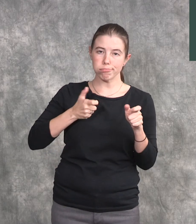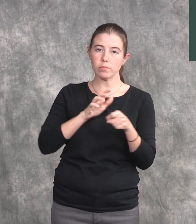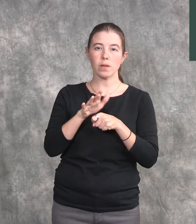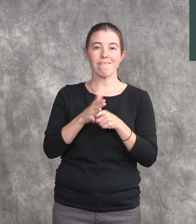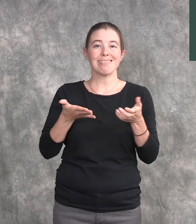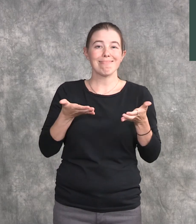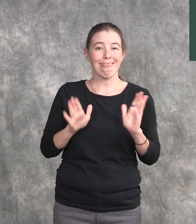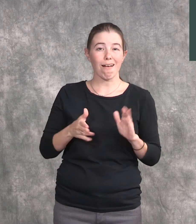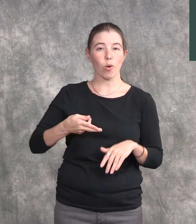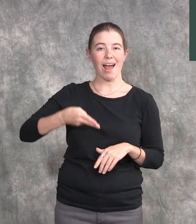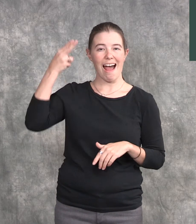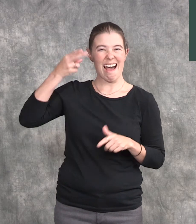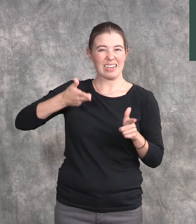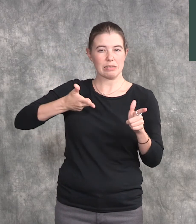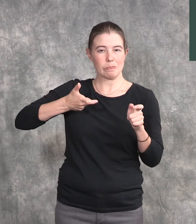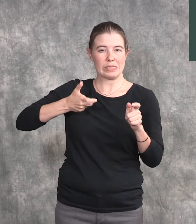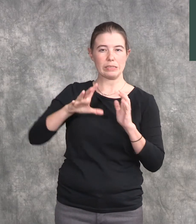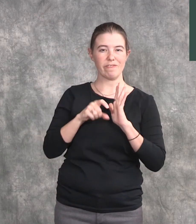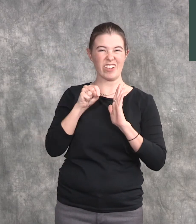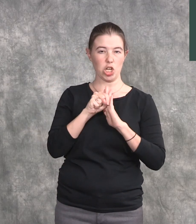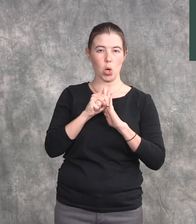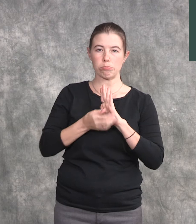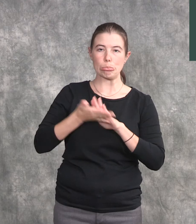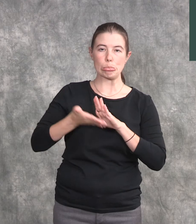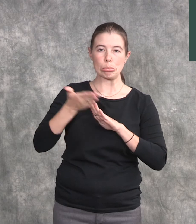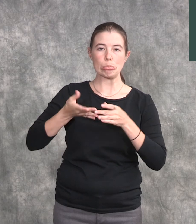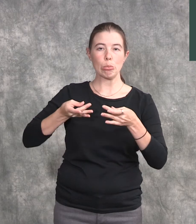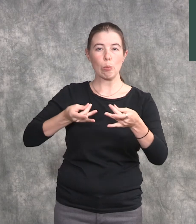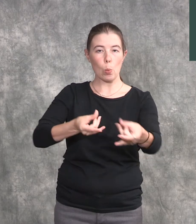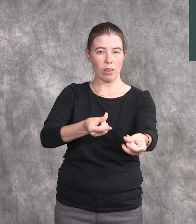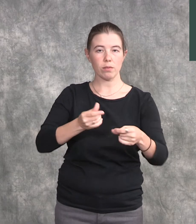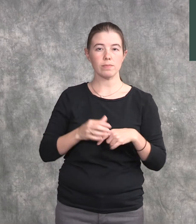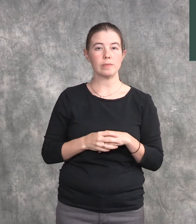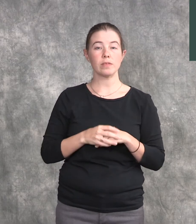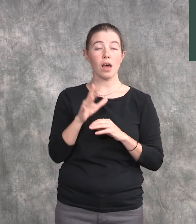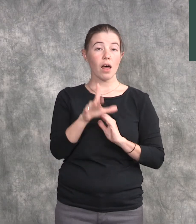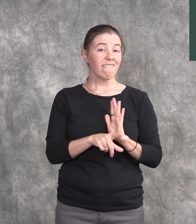must be fast enough to allow for high-speed video to run smoothly.